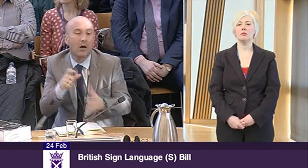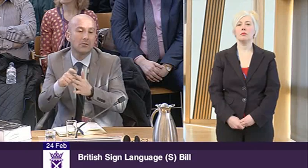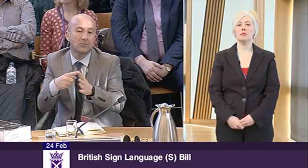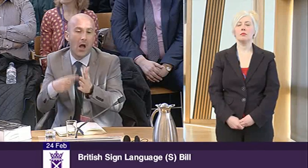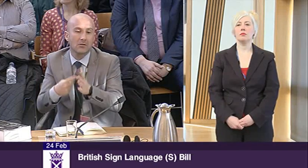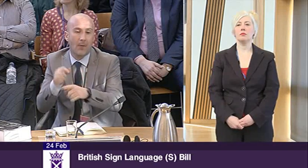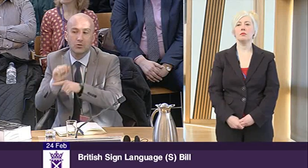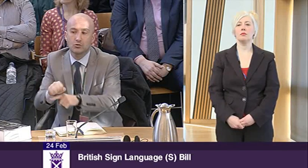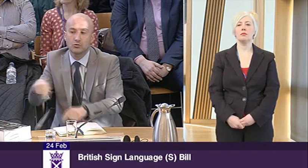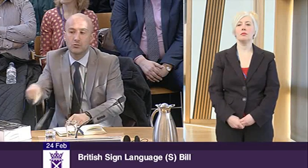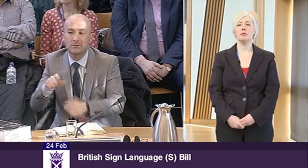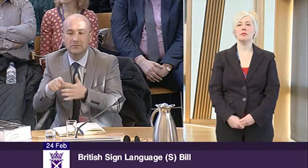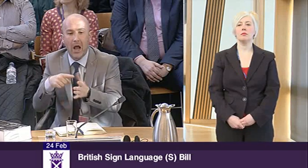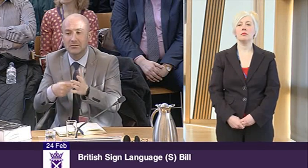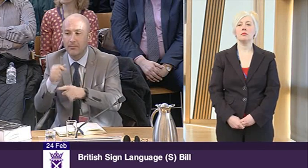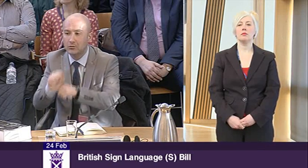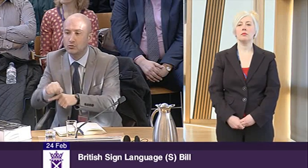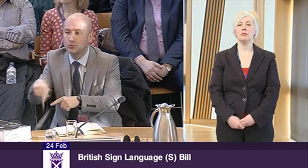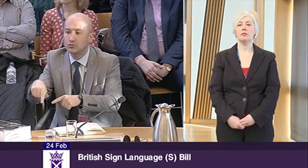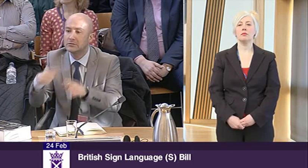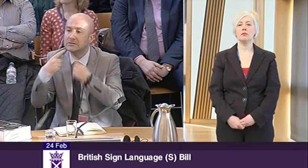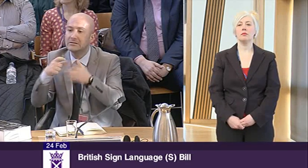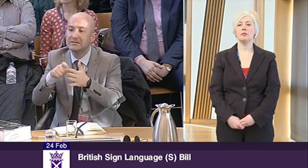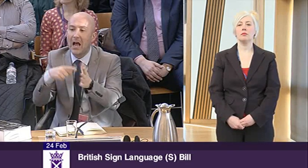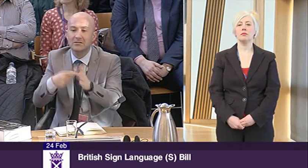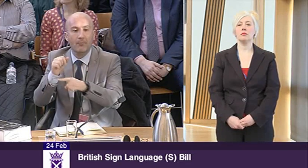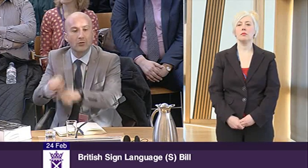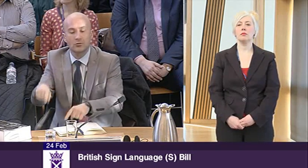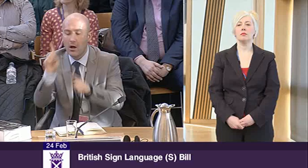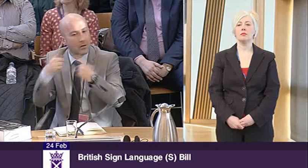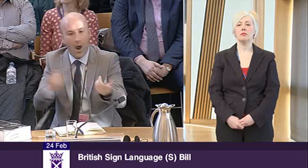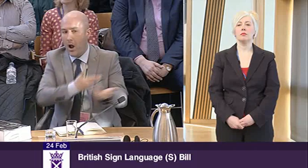before any help is asked for.